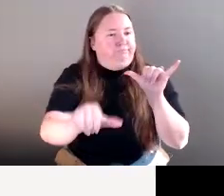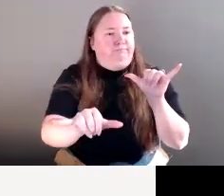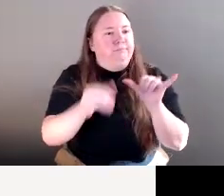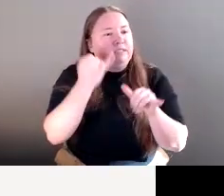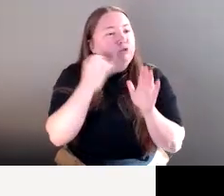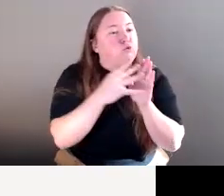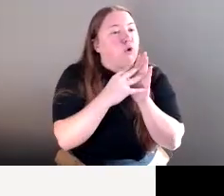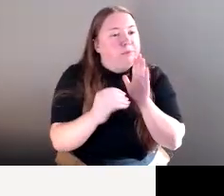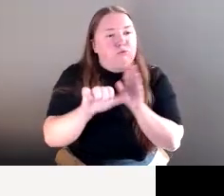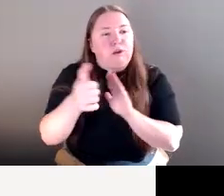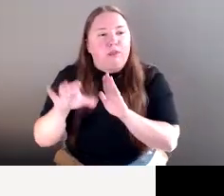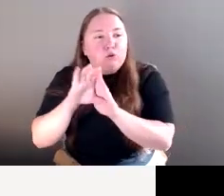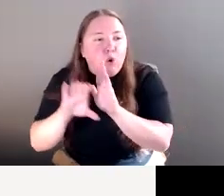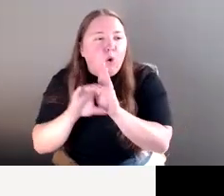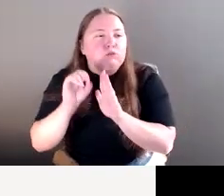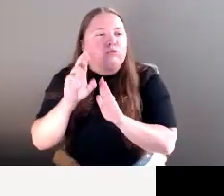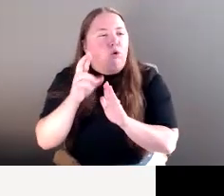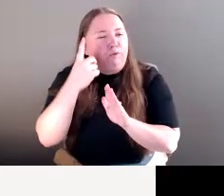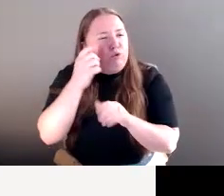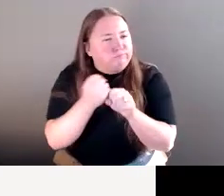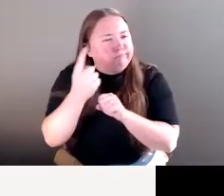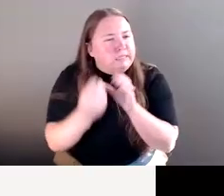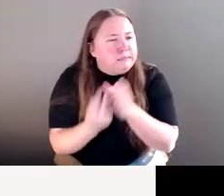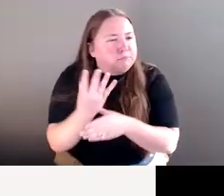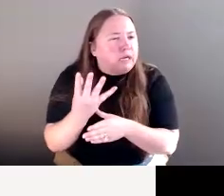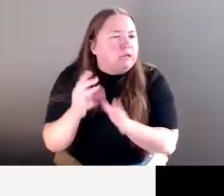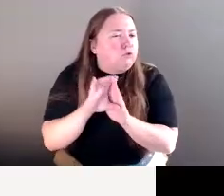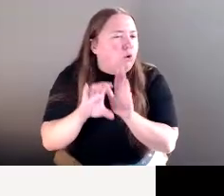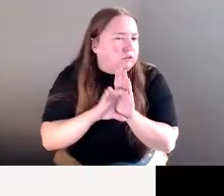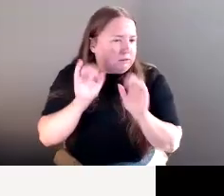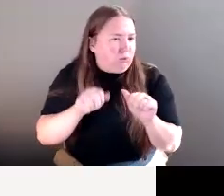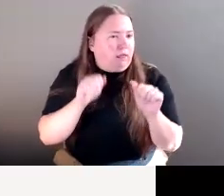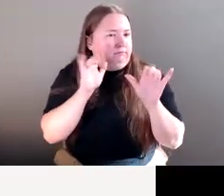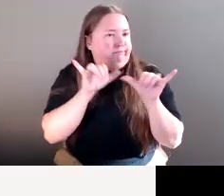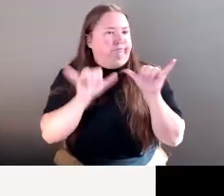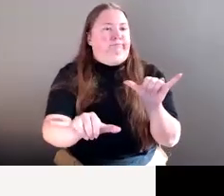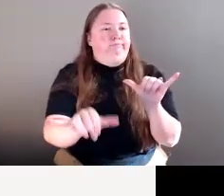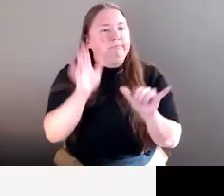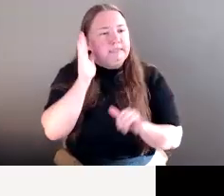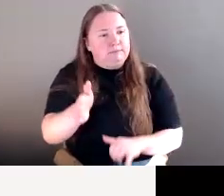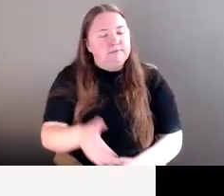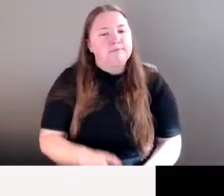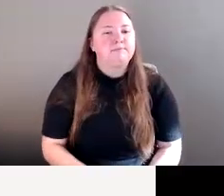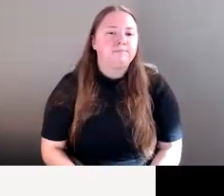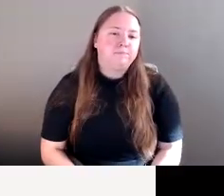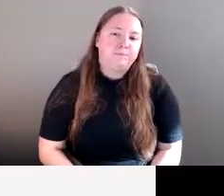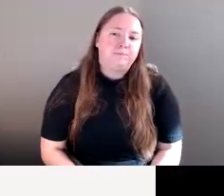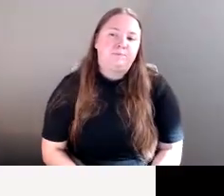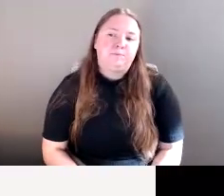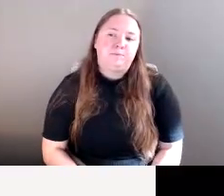you know, maybe to our spring courses or anything like that. Once you set it up, it will remain with that discussion assignment.